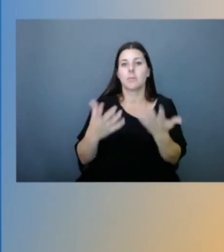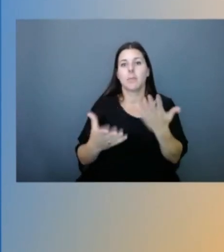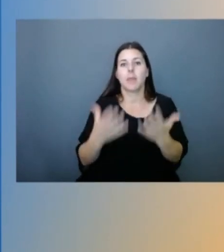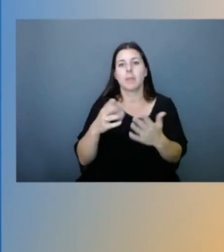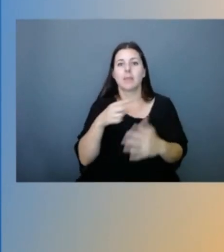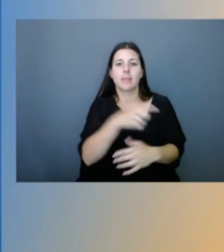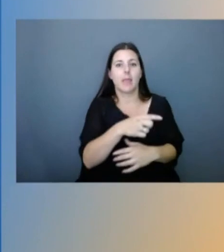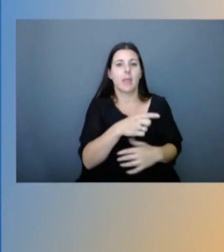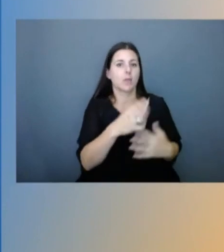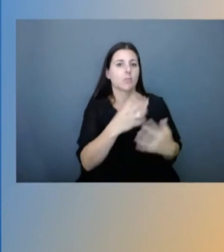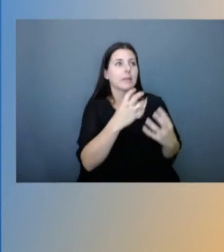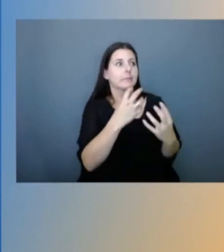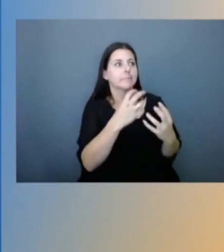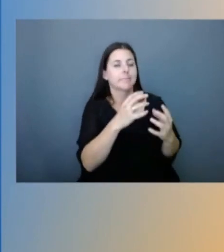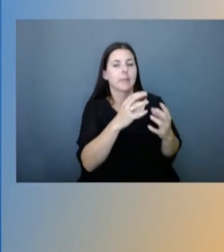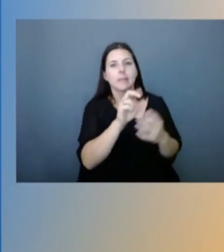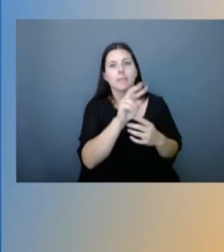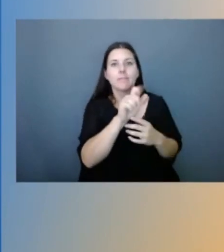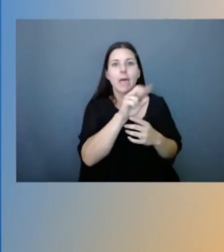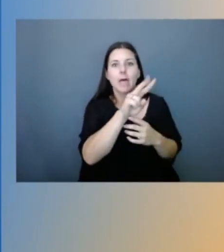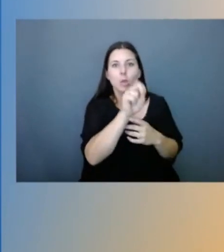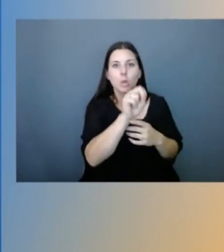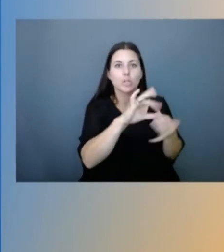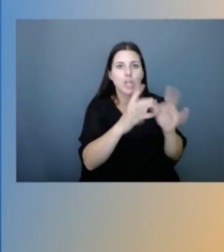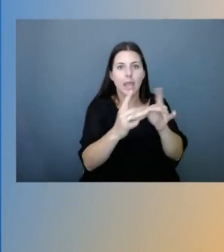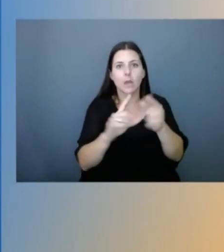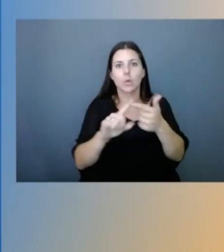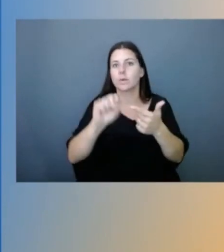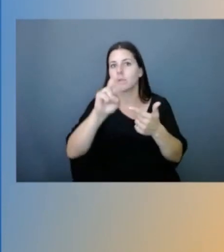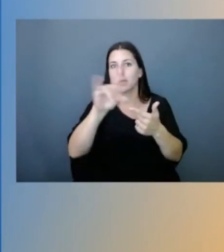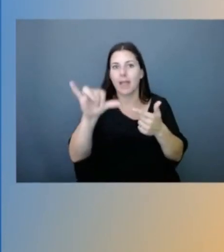or in their supply chain or in their transport or delivery models.